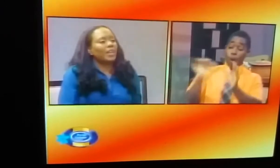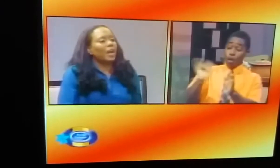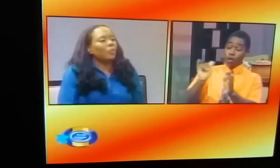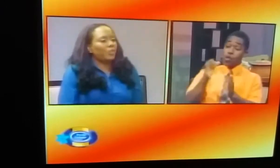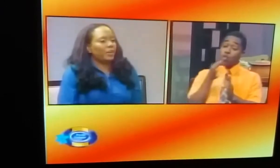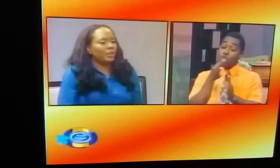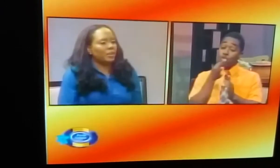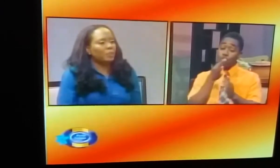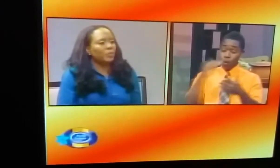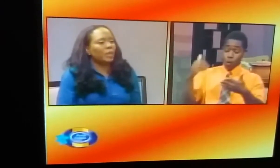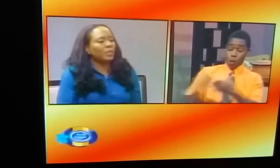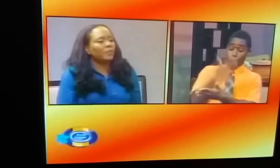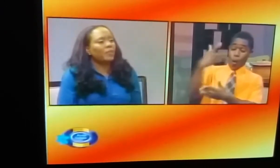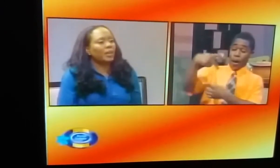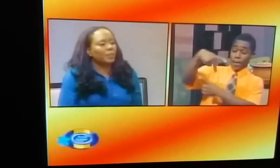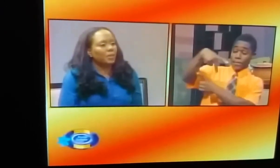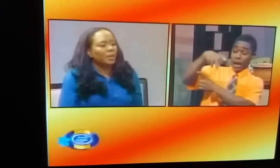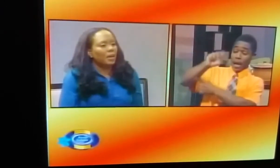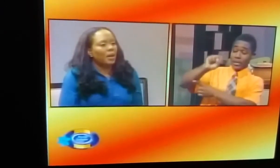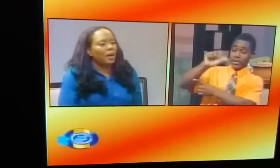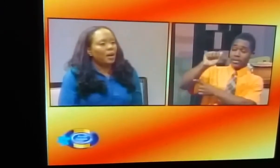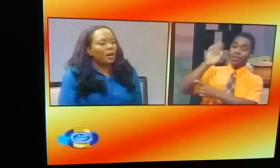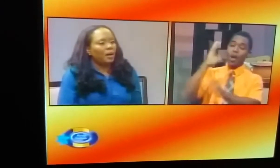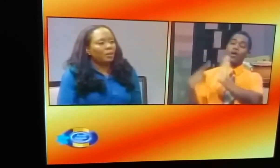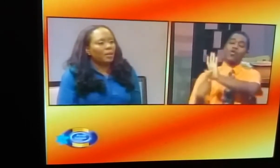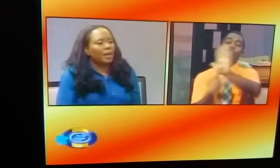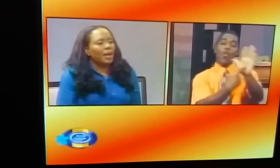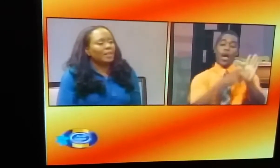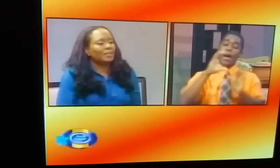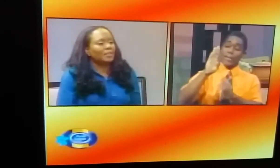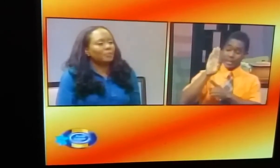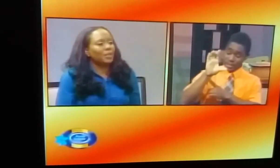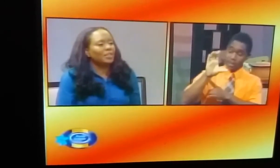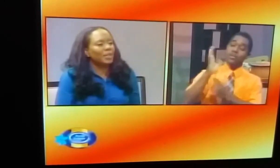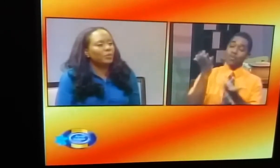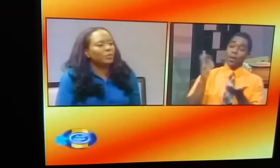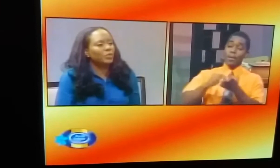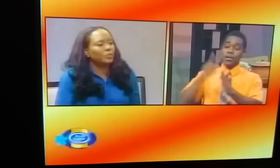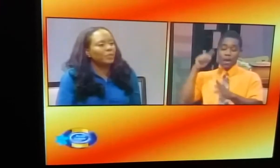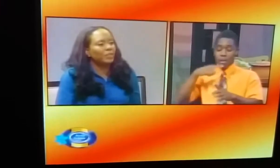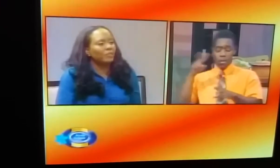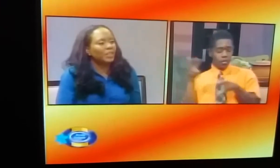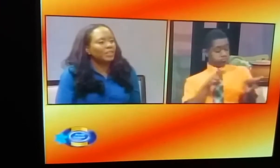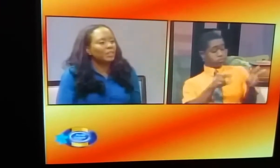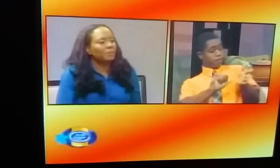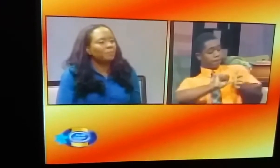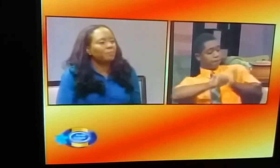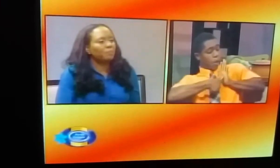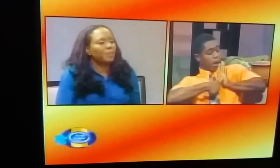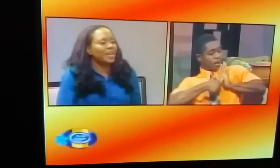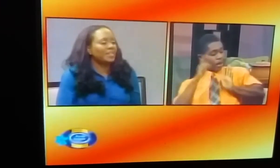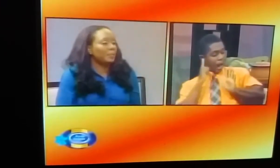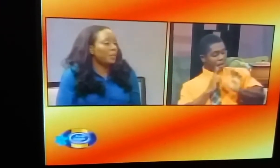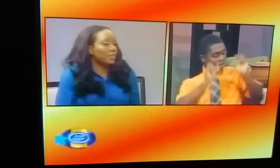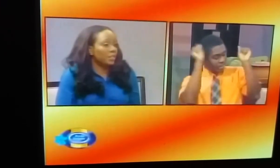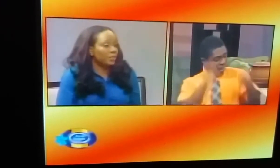get out there the more that we develop as body said will sue me listen a PSA a public service